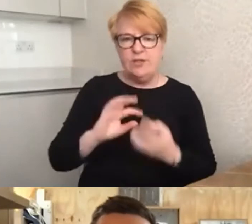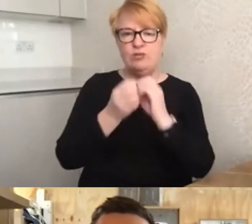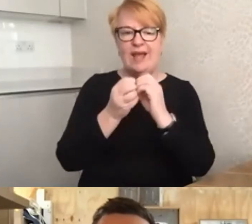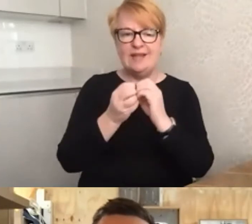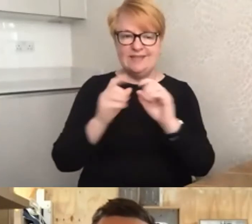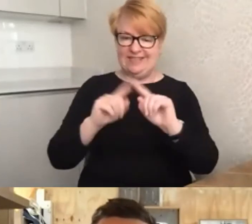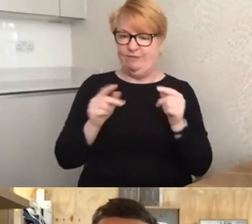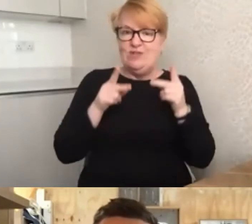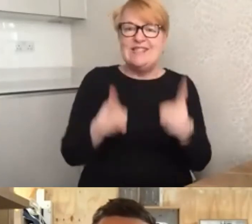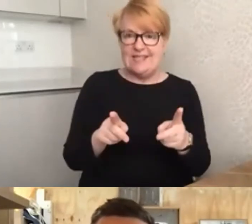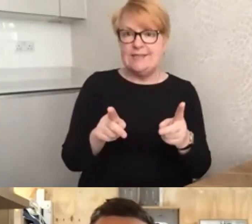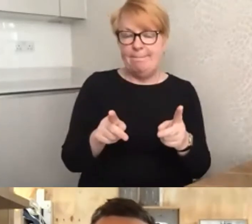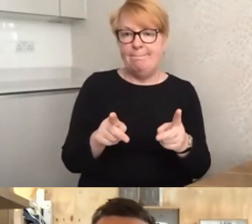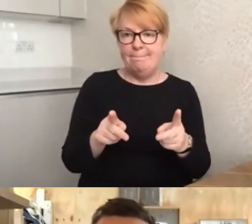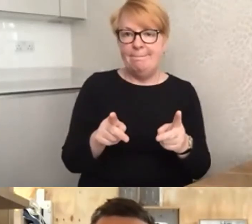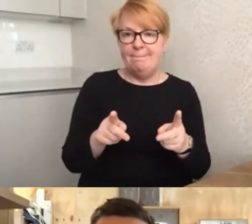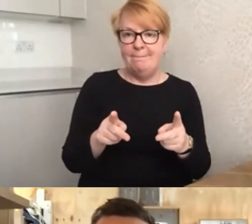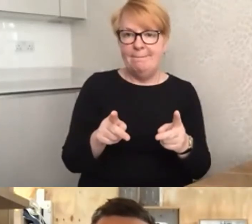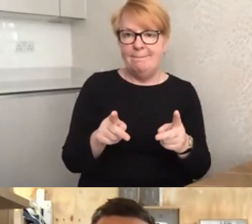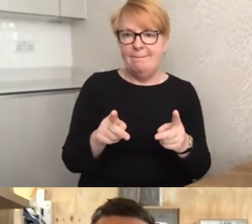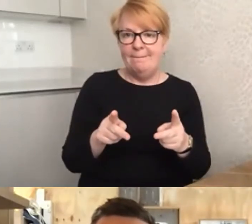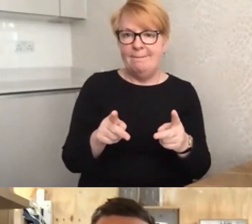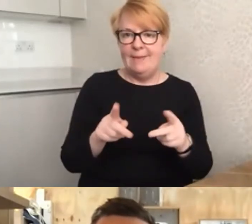which didn't create these kinds of silos of activities,